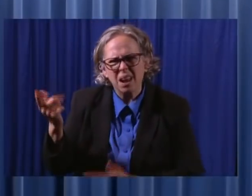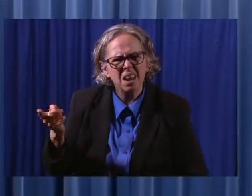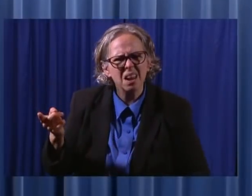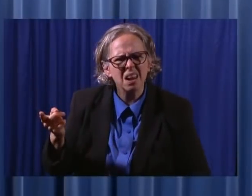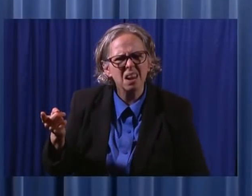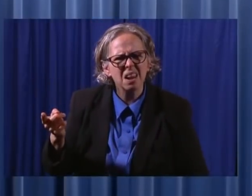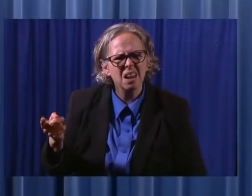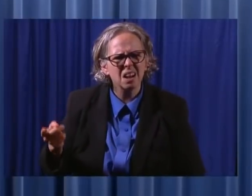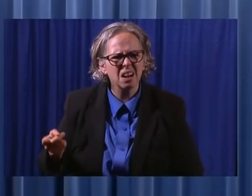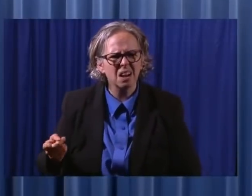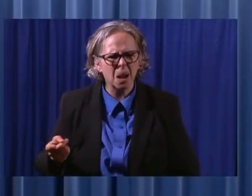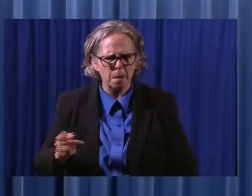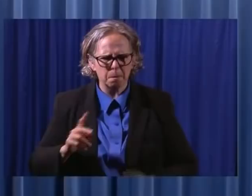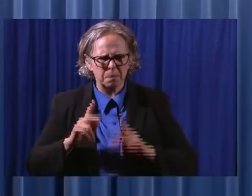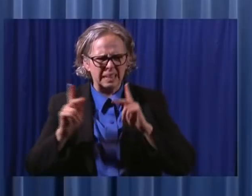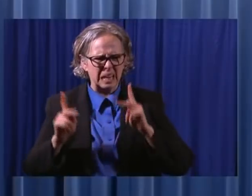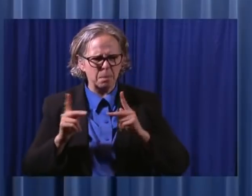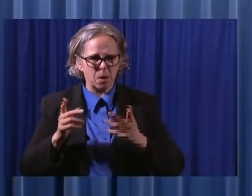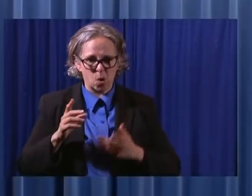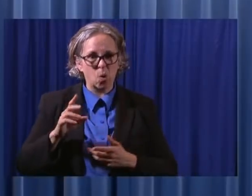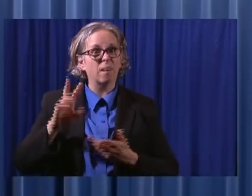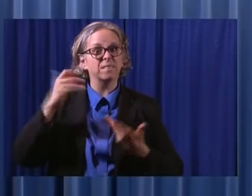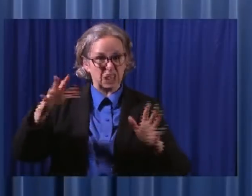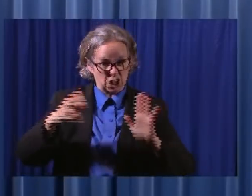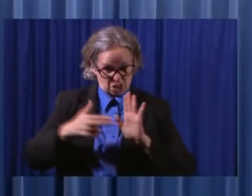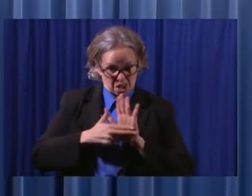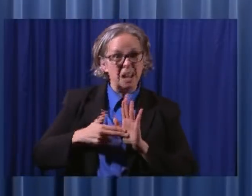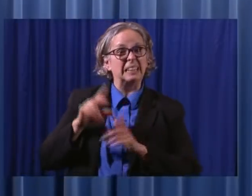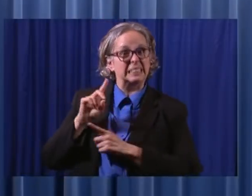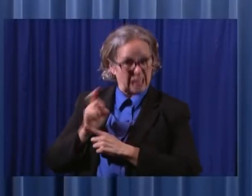OUTPATIENT VISITS. THE ER VISIT HAVE NEARLY